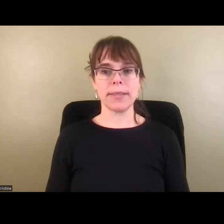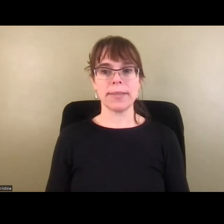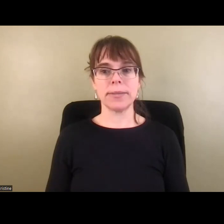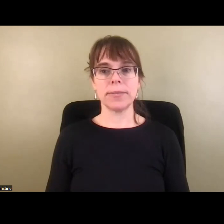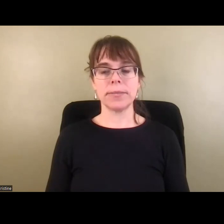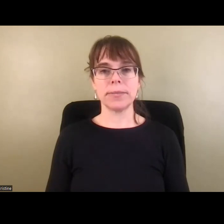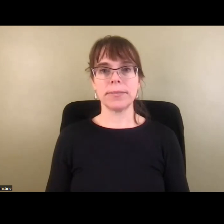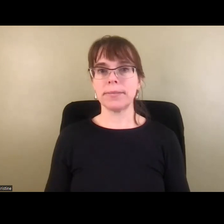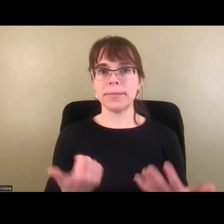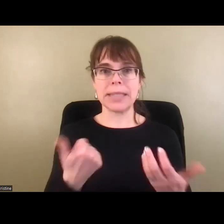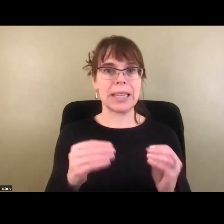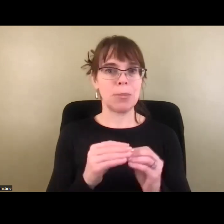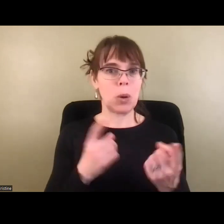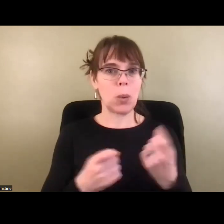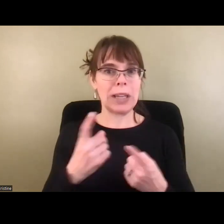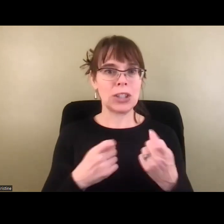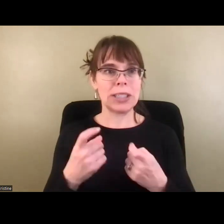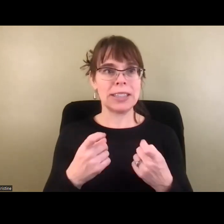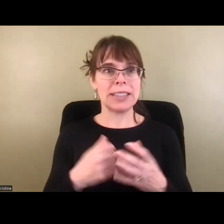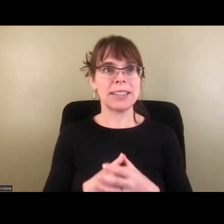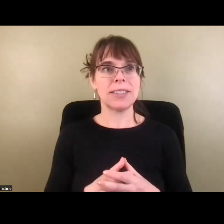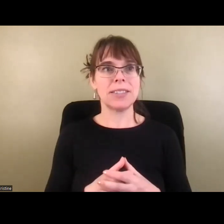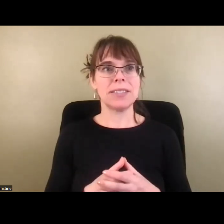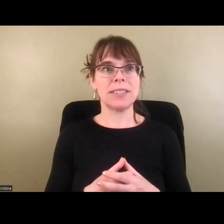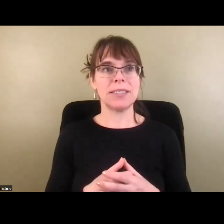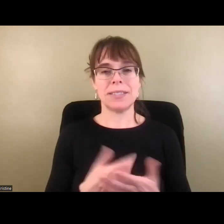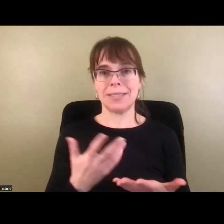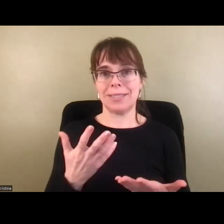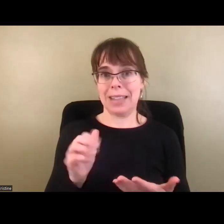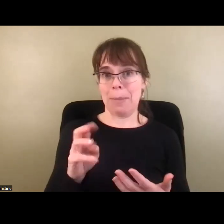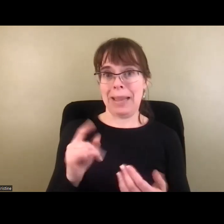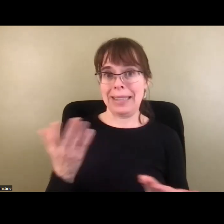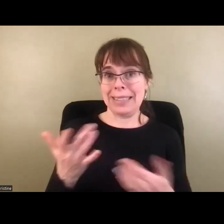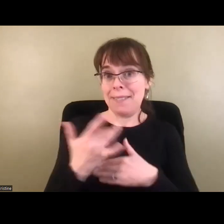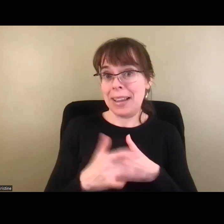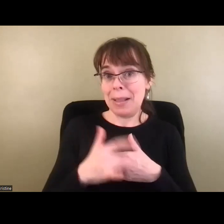other things, since we have Amanda here, that anyone wants to ask?